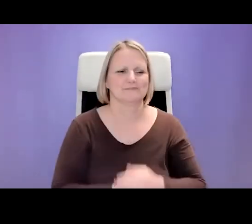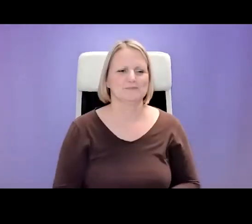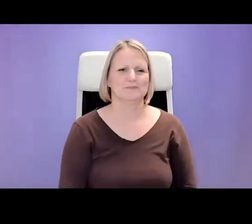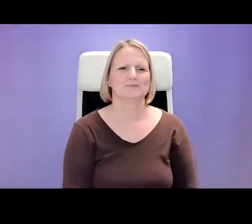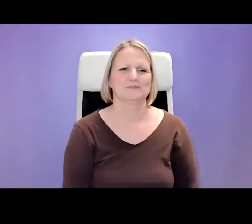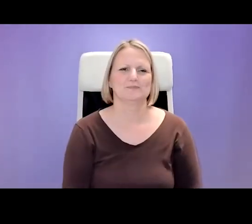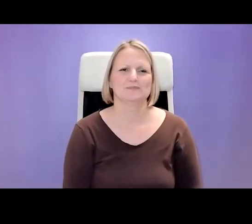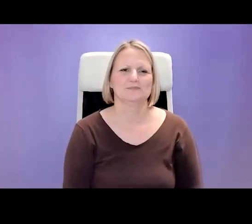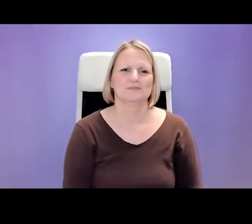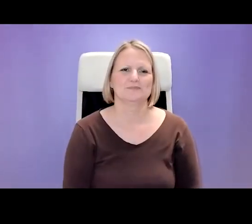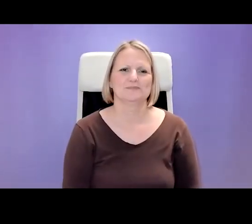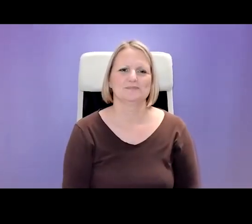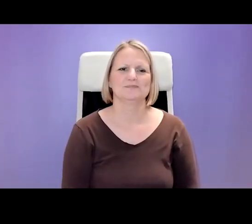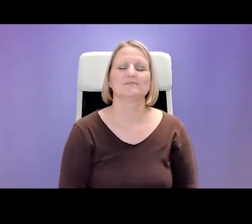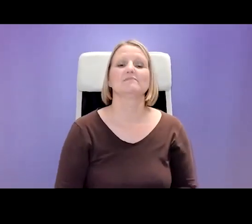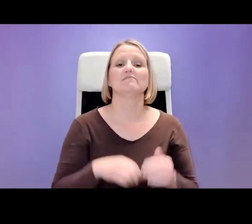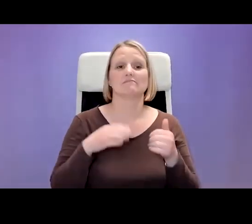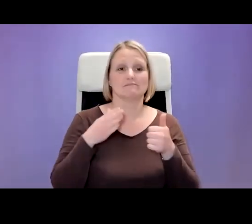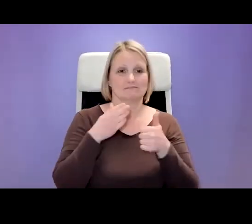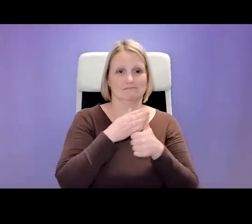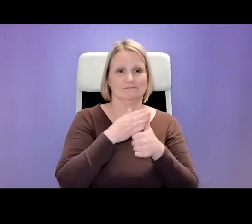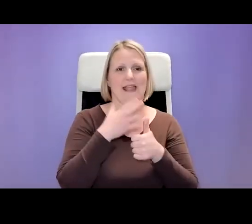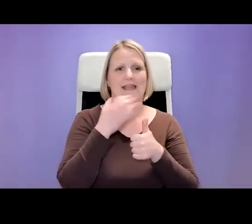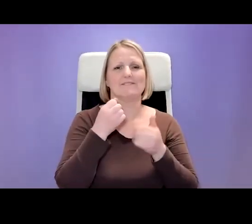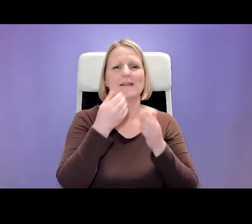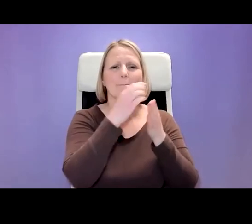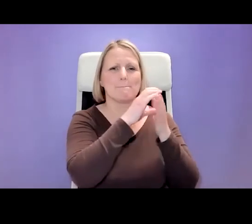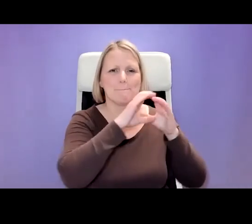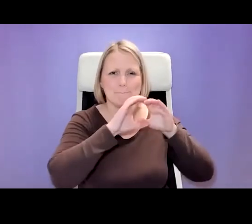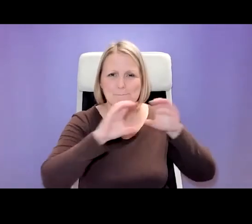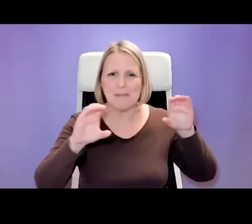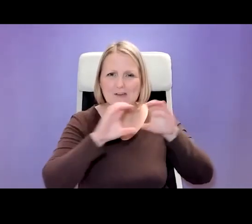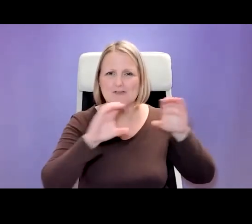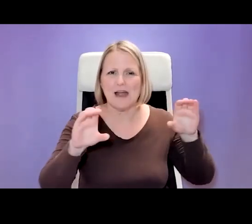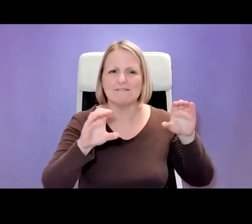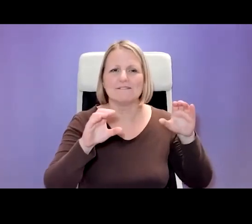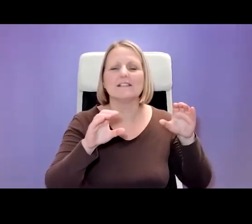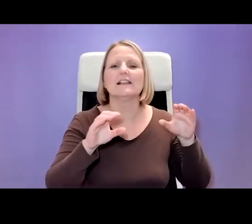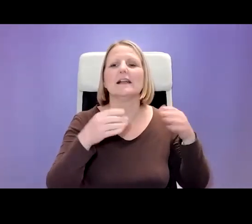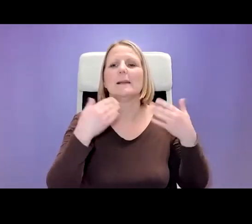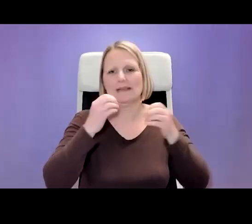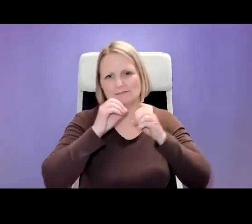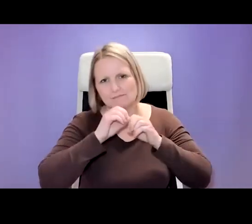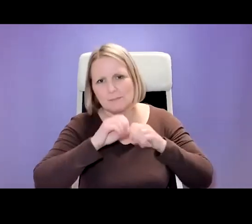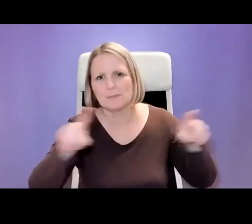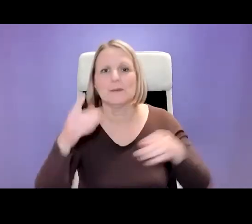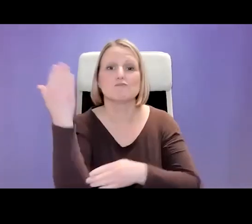Let me just start by quoting a paragraph that will send to all the speakers for this conference.